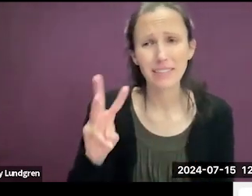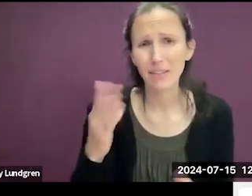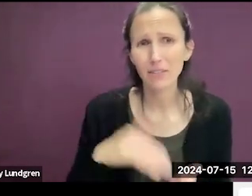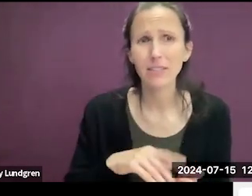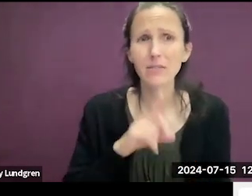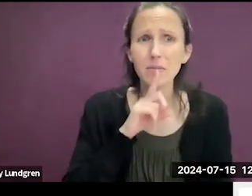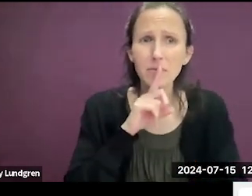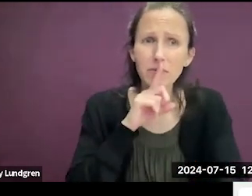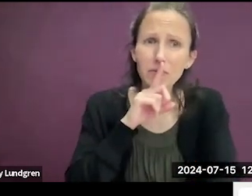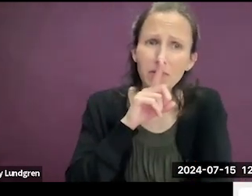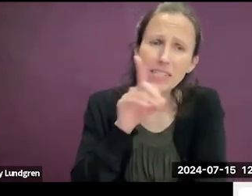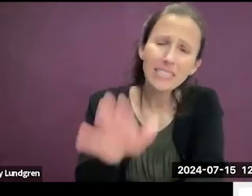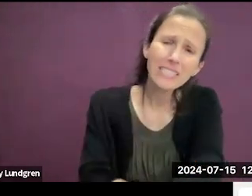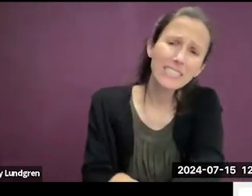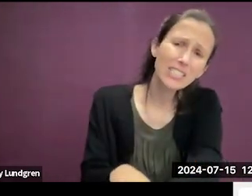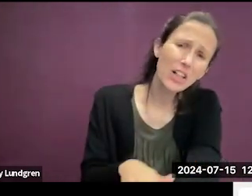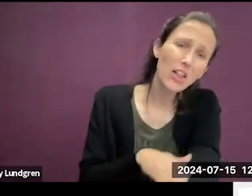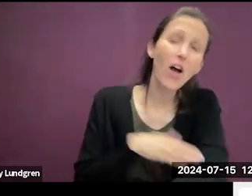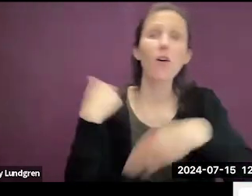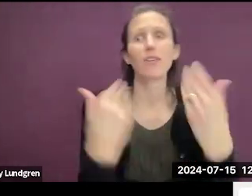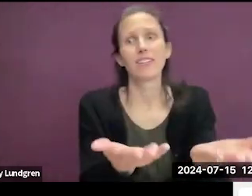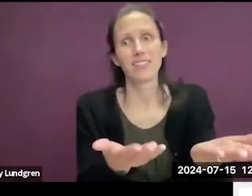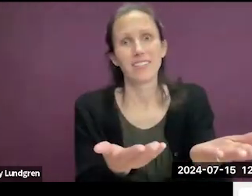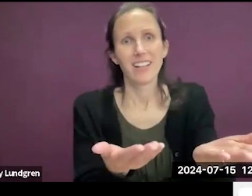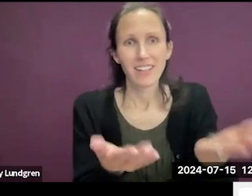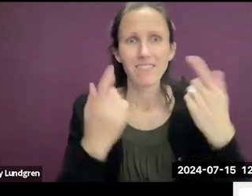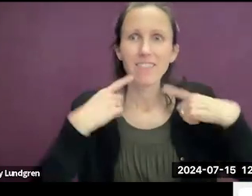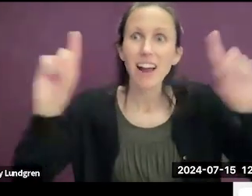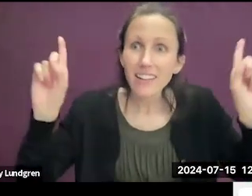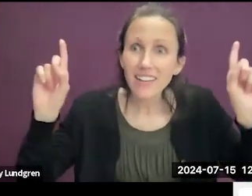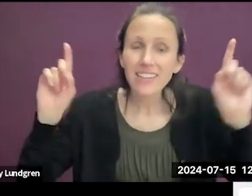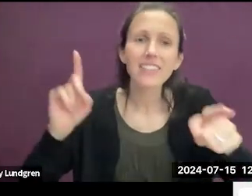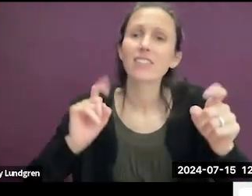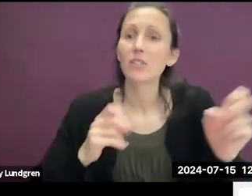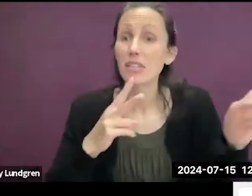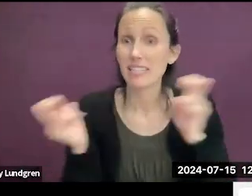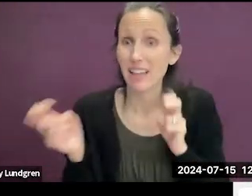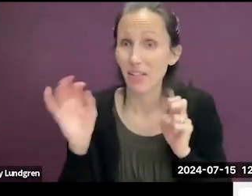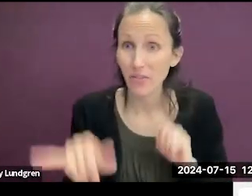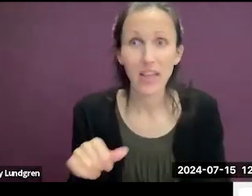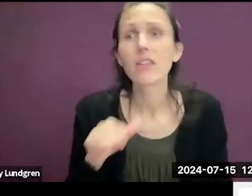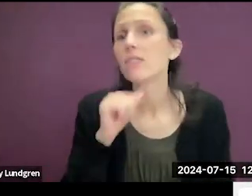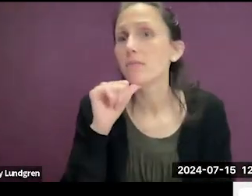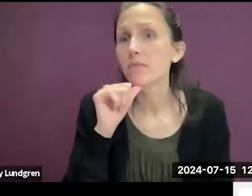but I promise you it is in there. There it is, finally appeared. So you can just download that. As far as I know,